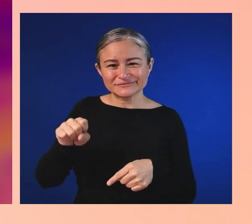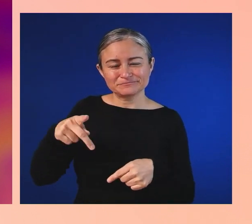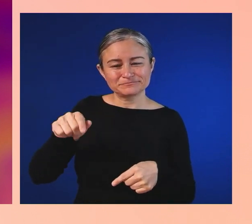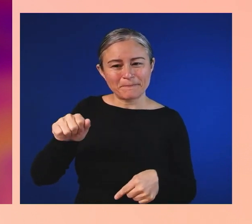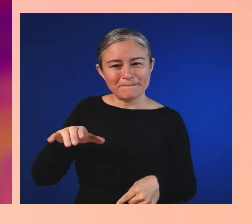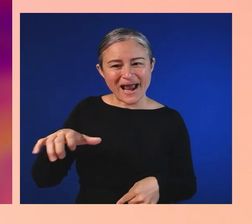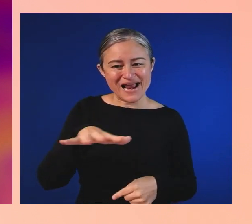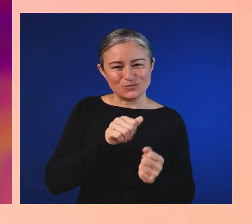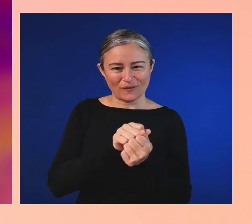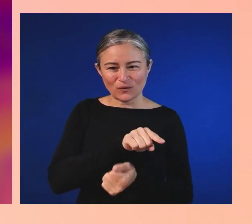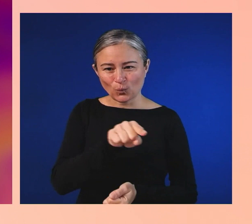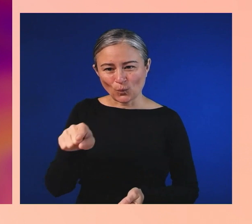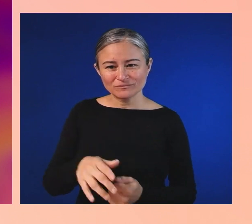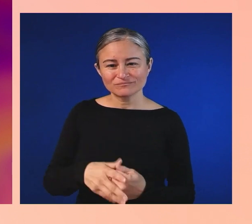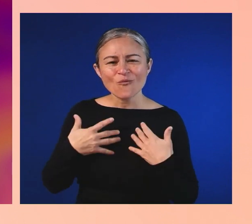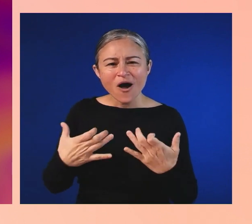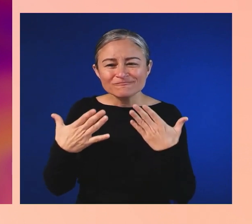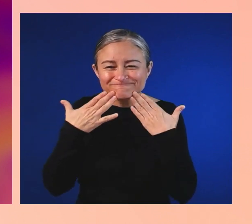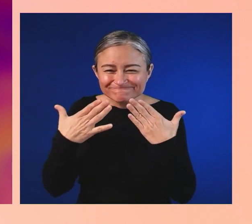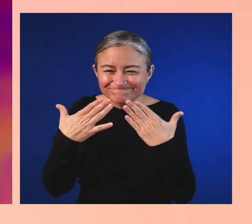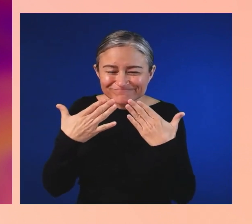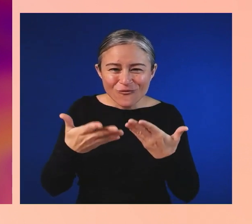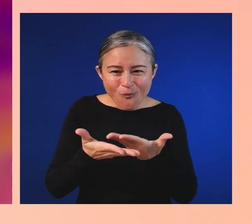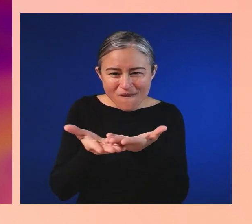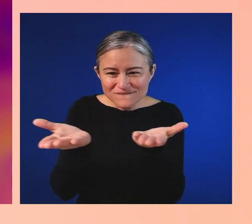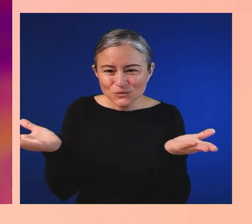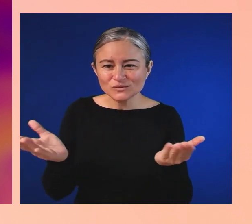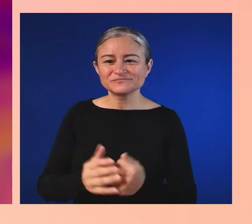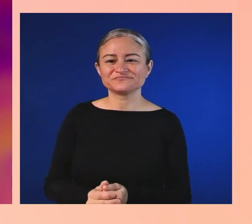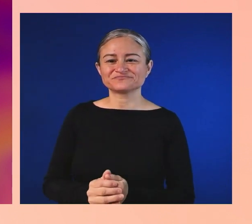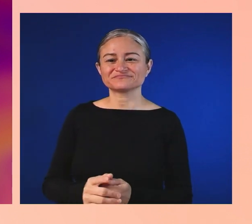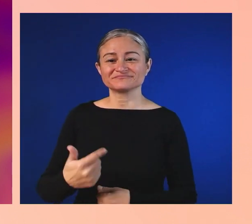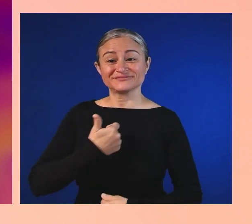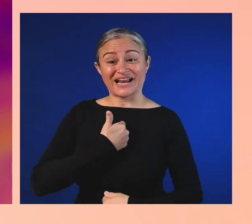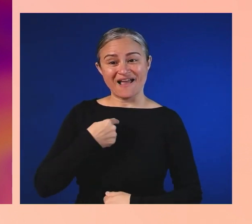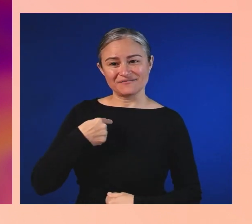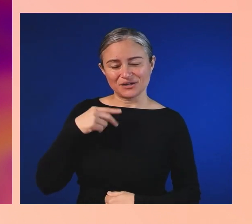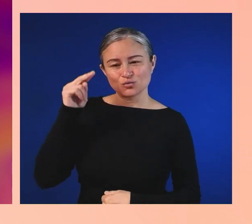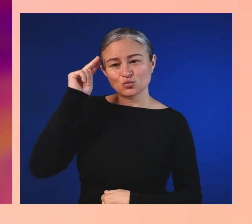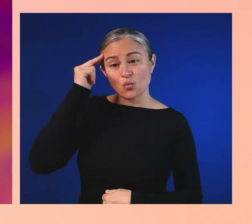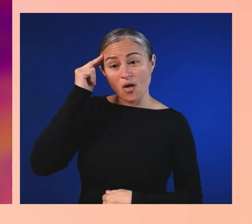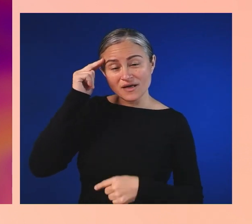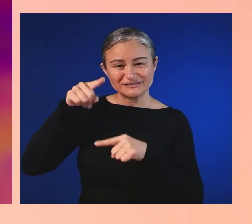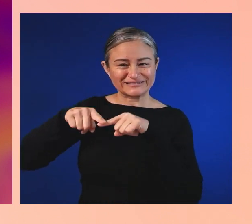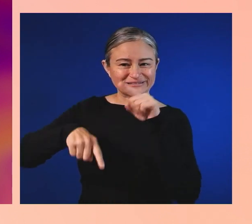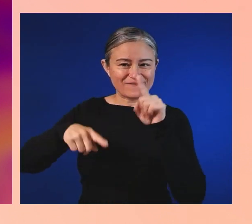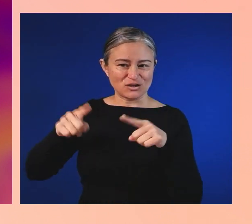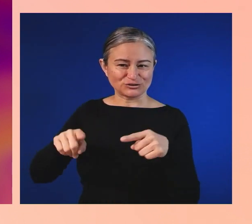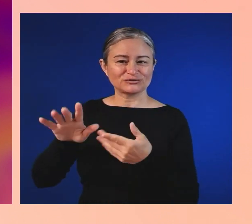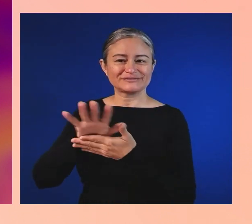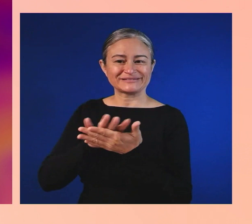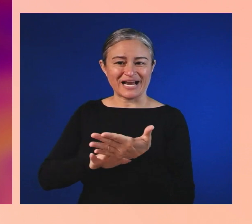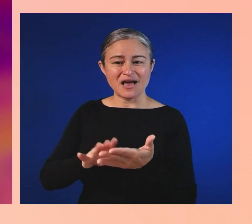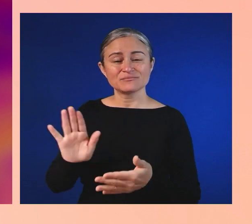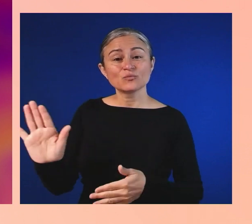someone who is neurodivergent your work is life changing, and please continue.